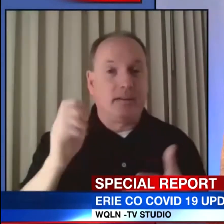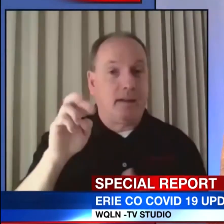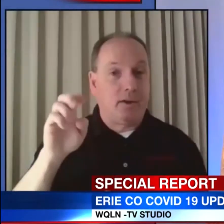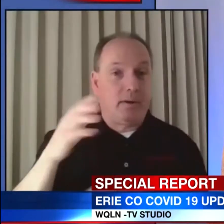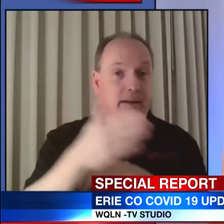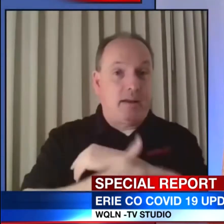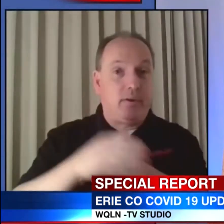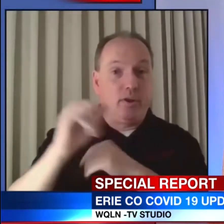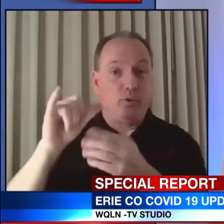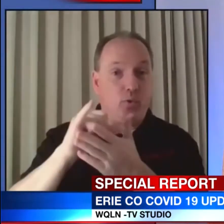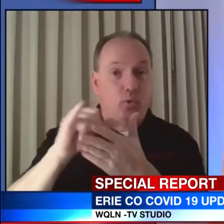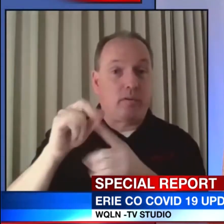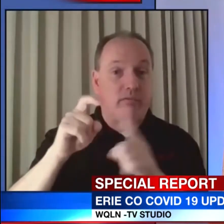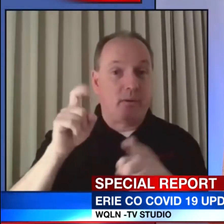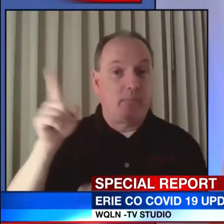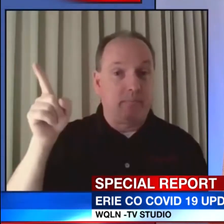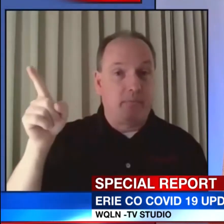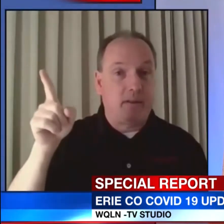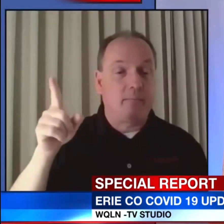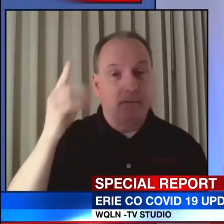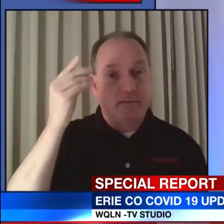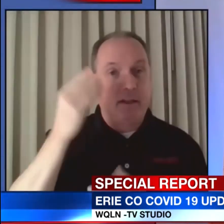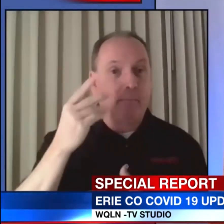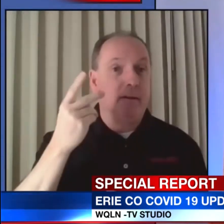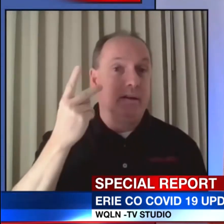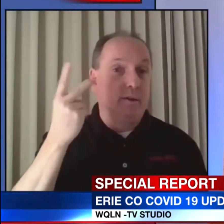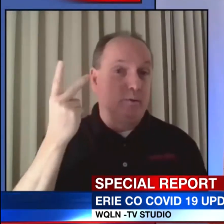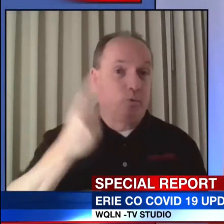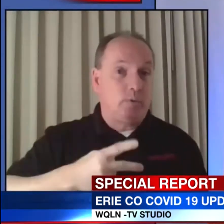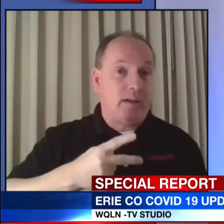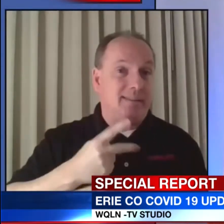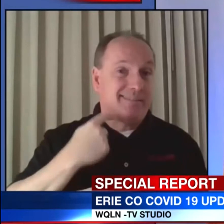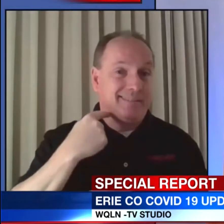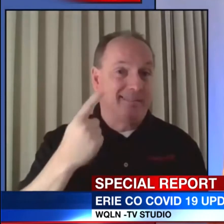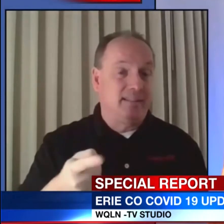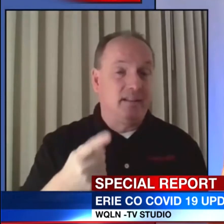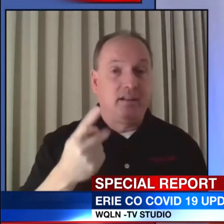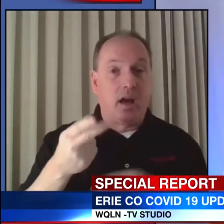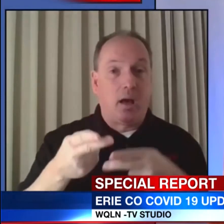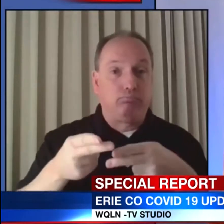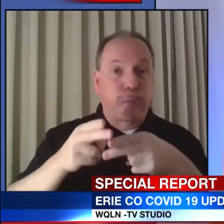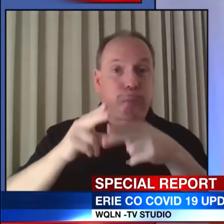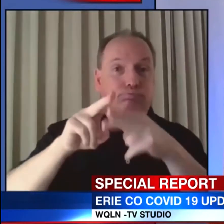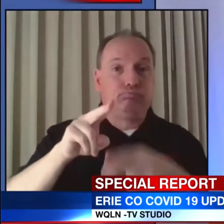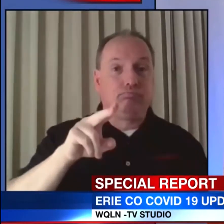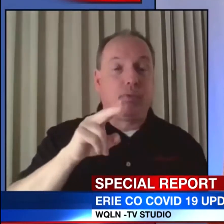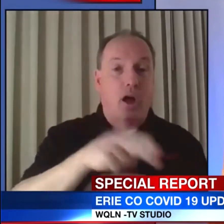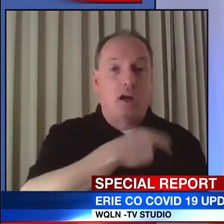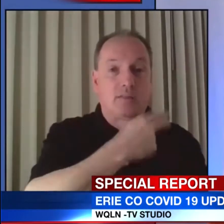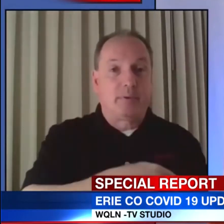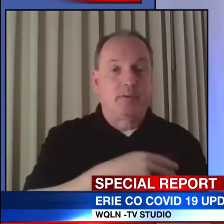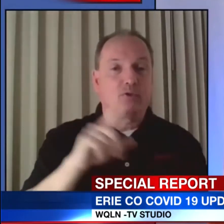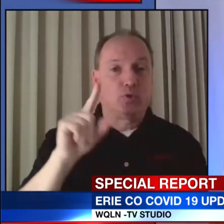THANK YOU. JUST -- IT IS HAPPENING IN ERIE COUNTY, NEW YORK